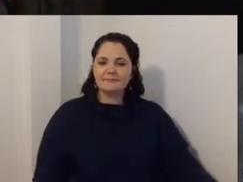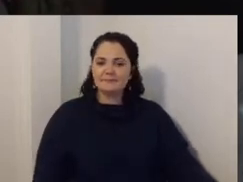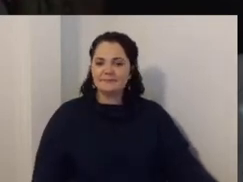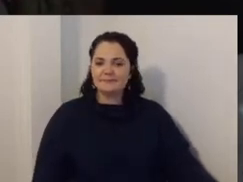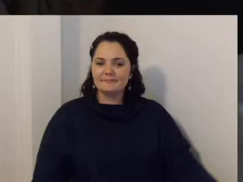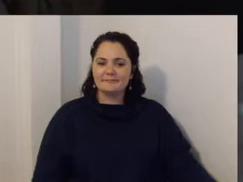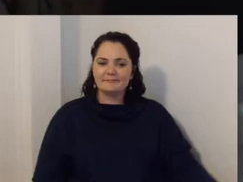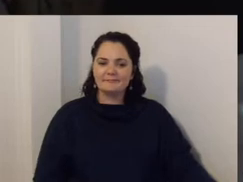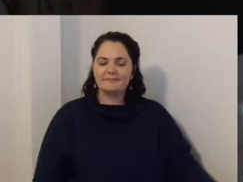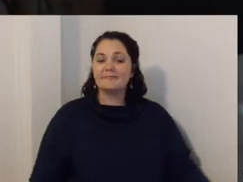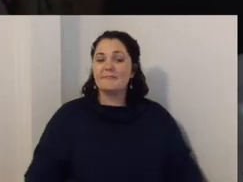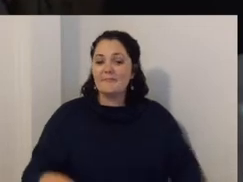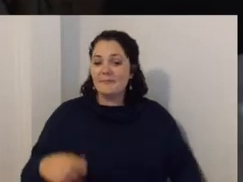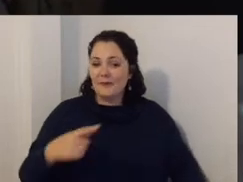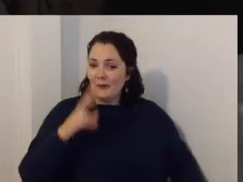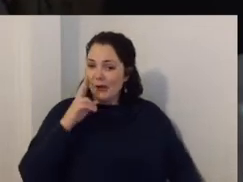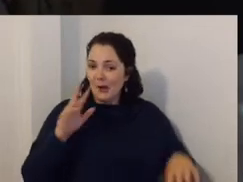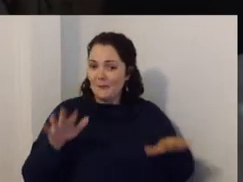Busy drawing, good